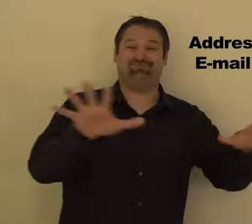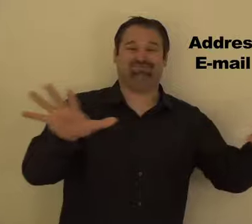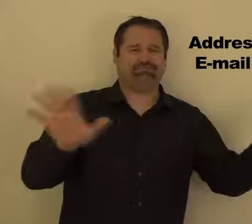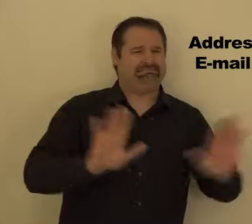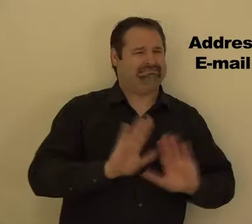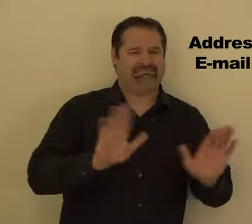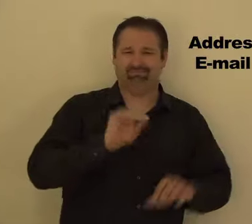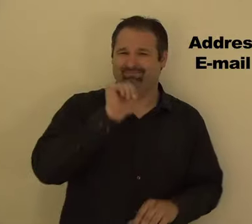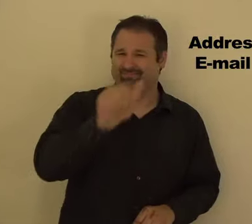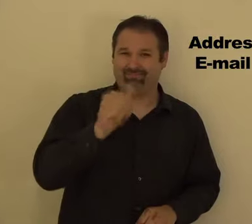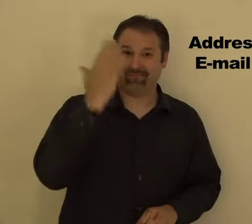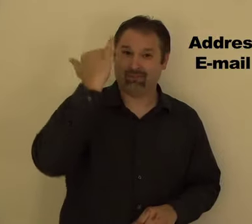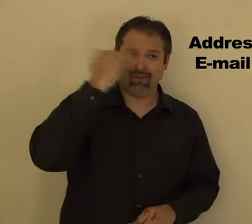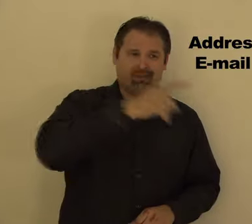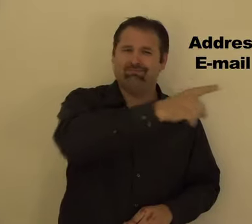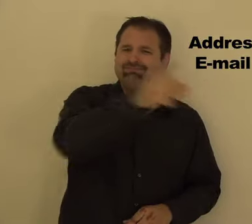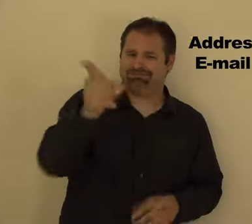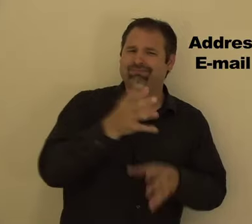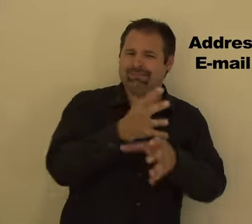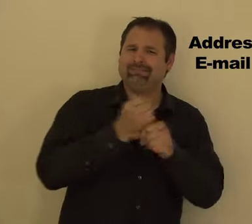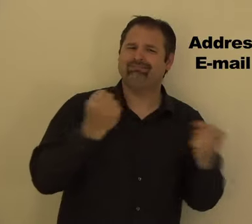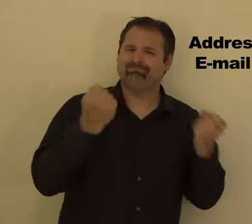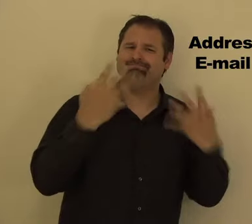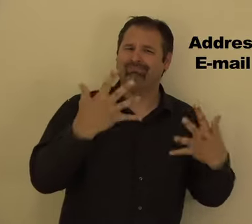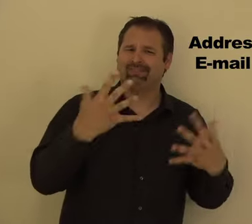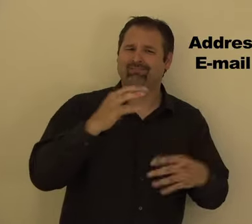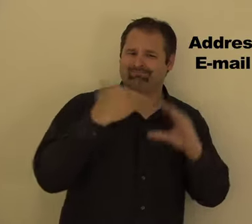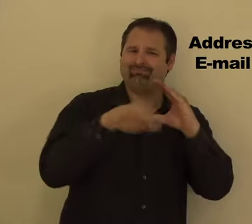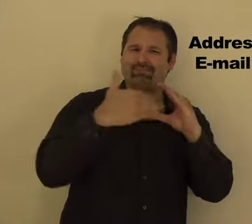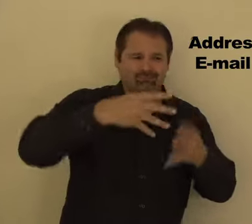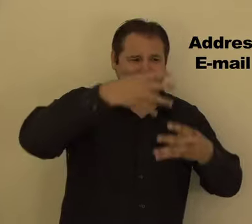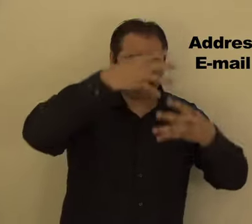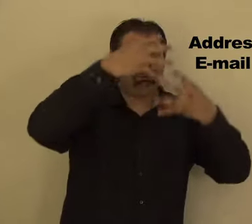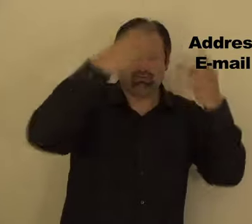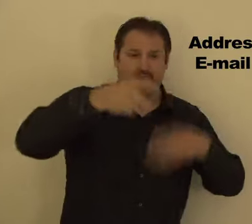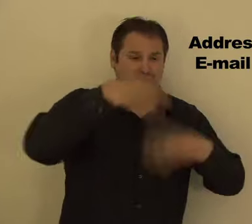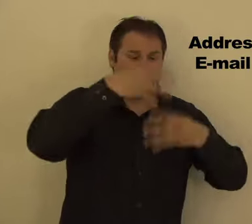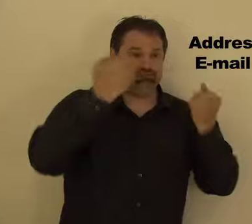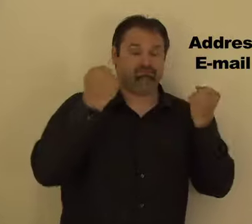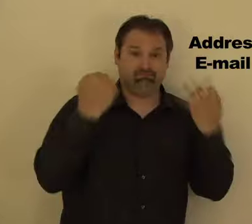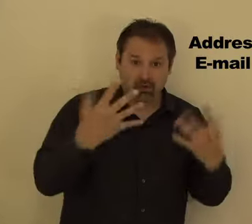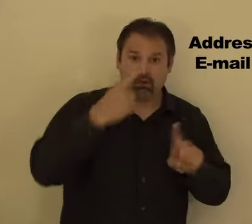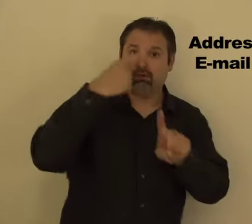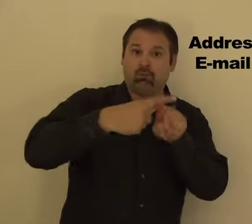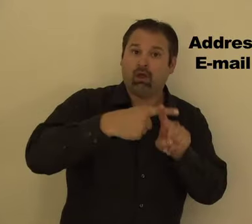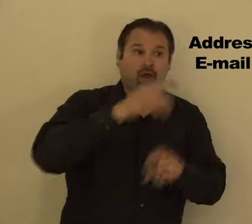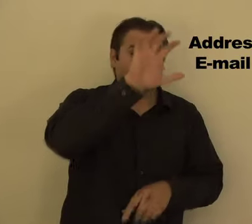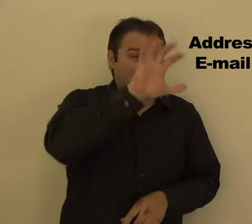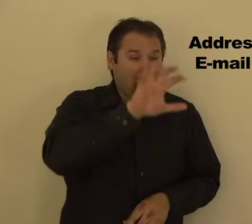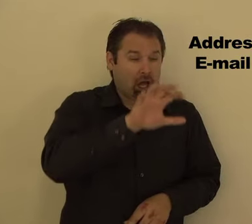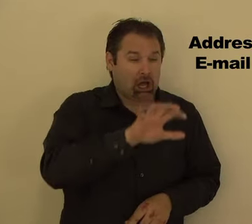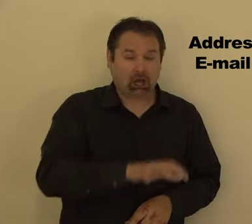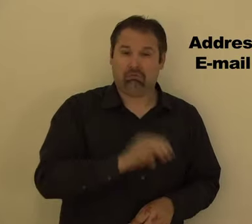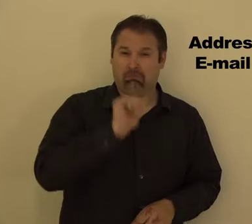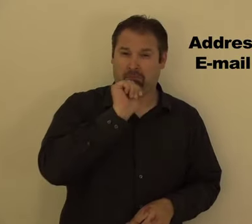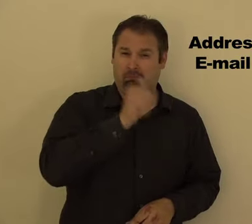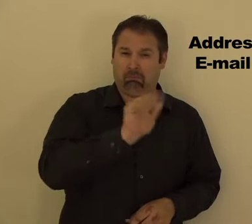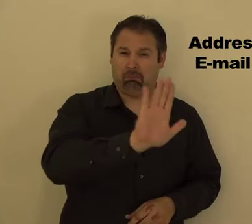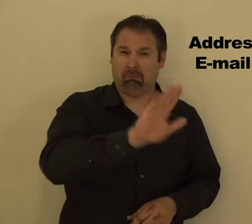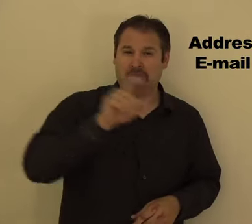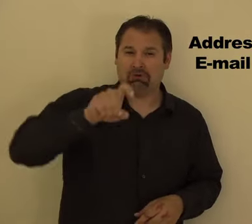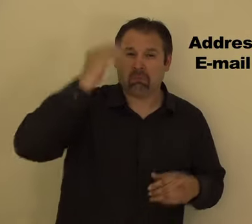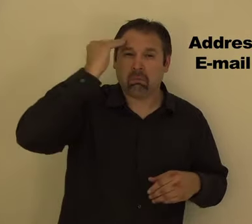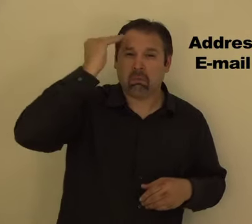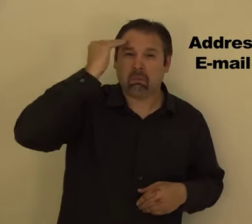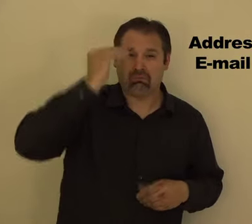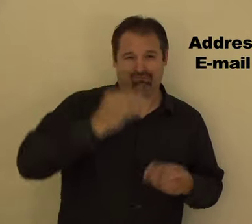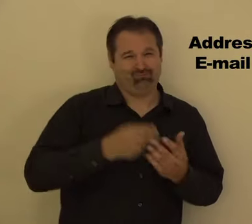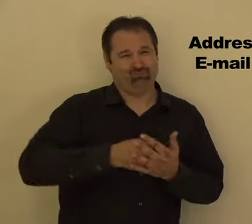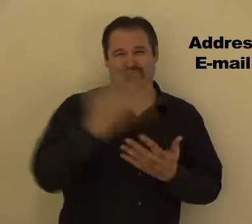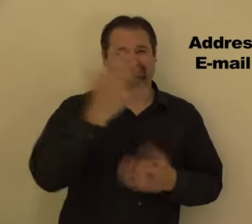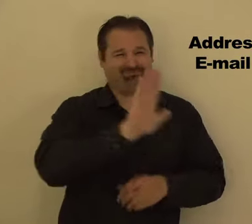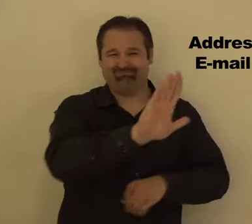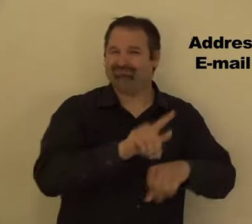do not need to be included in the communication.